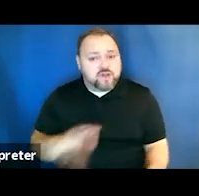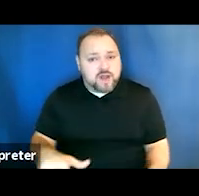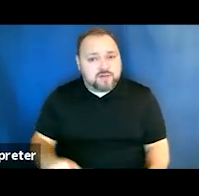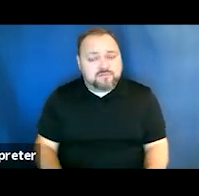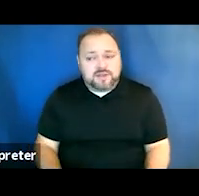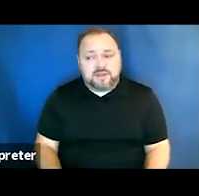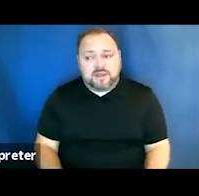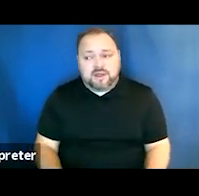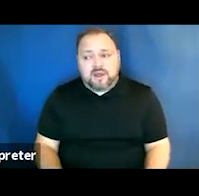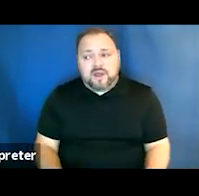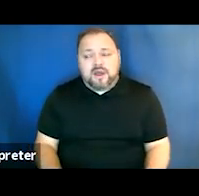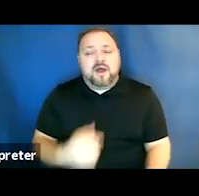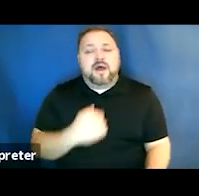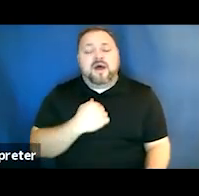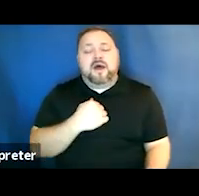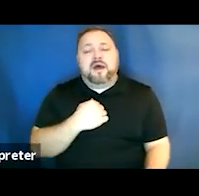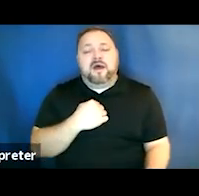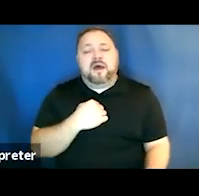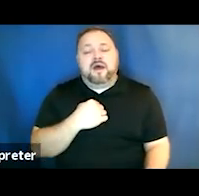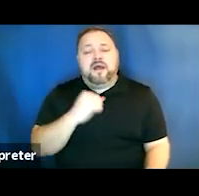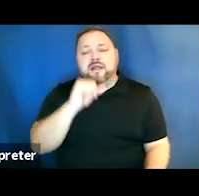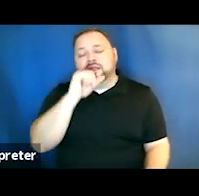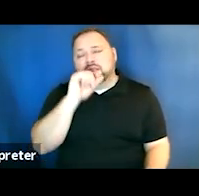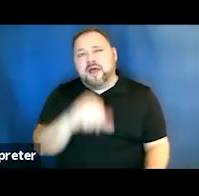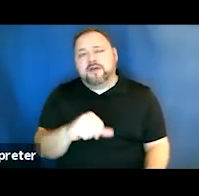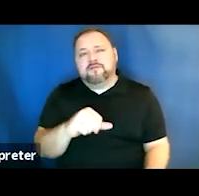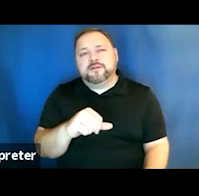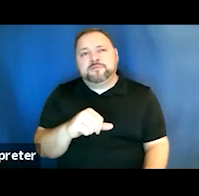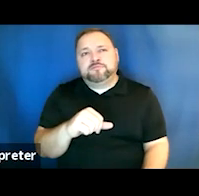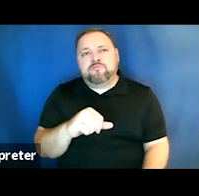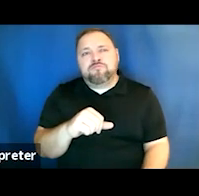I love that we're really touching hard,